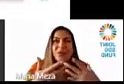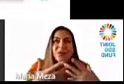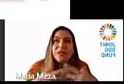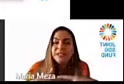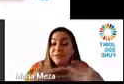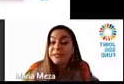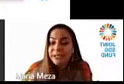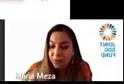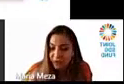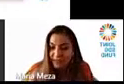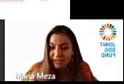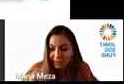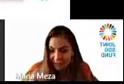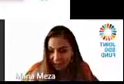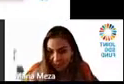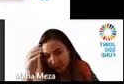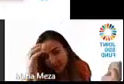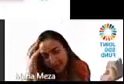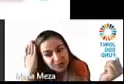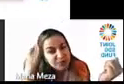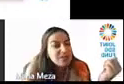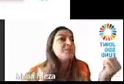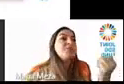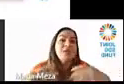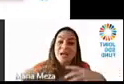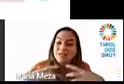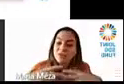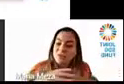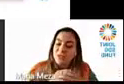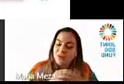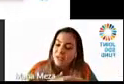is something different from what is on the market for us to say puchica This is something